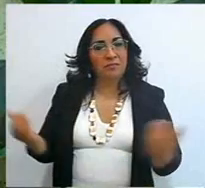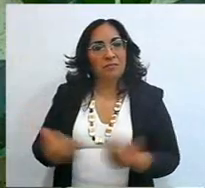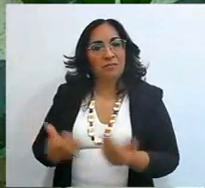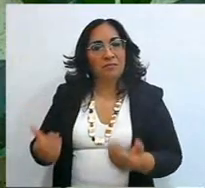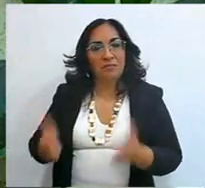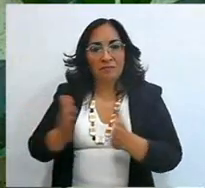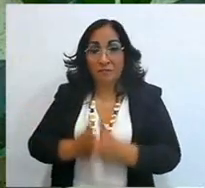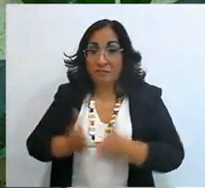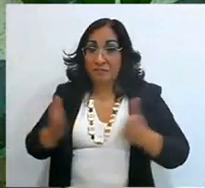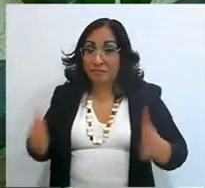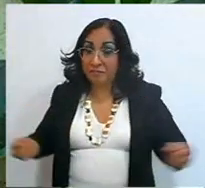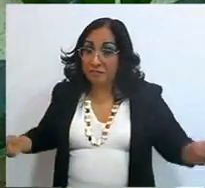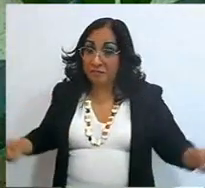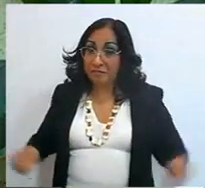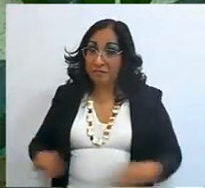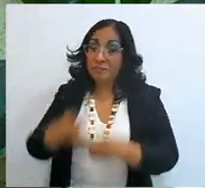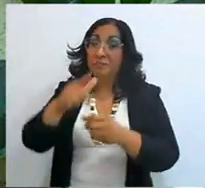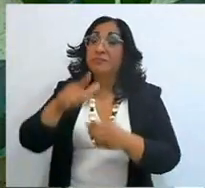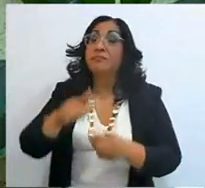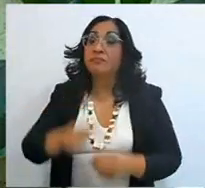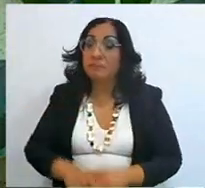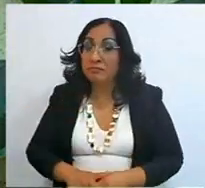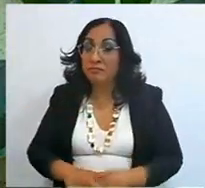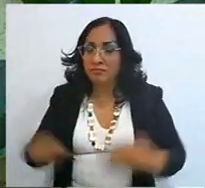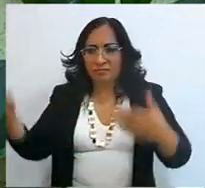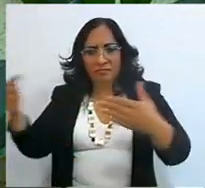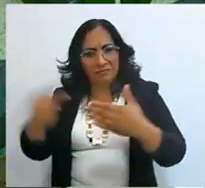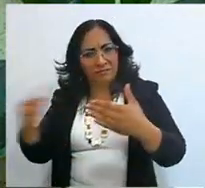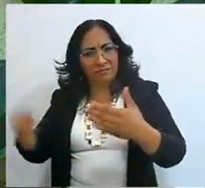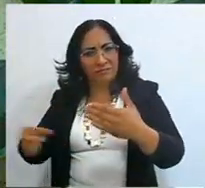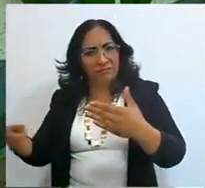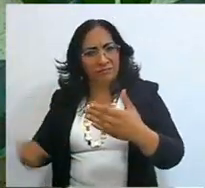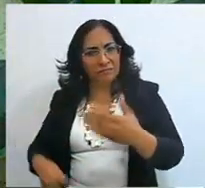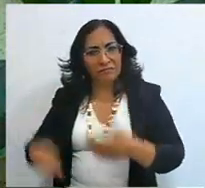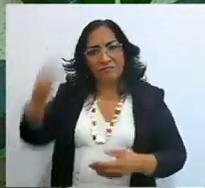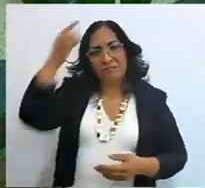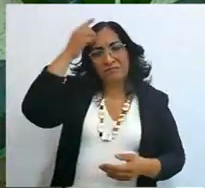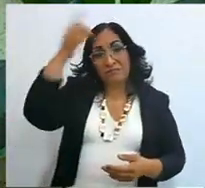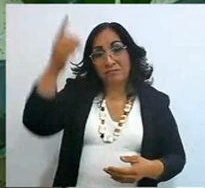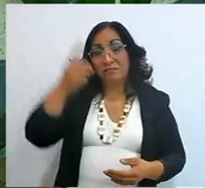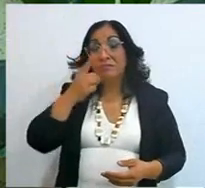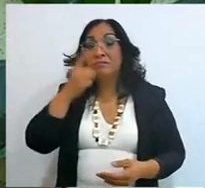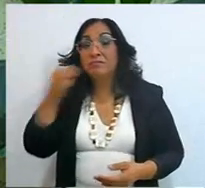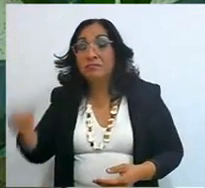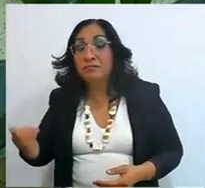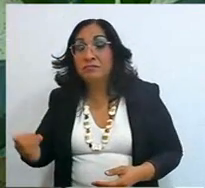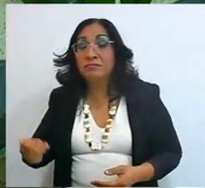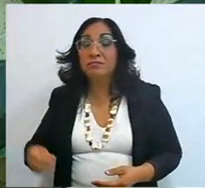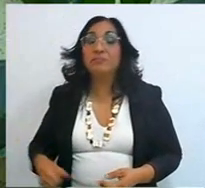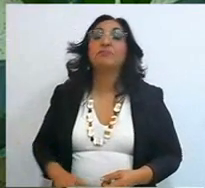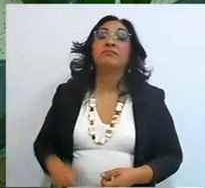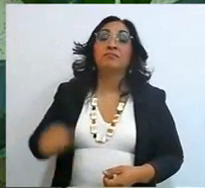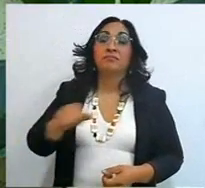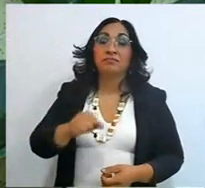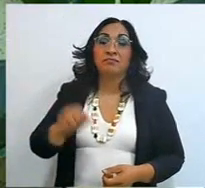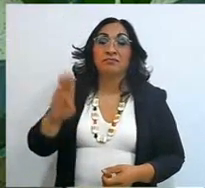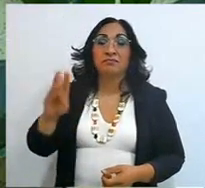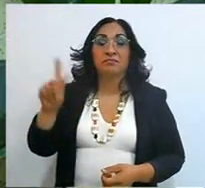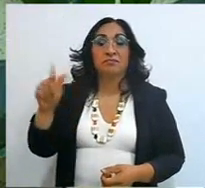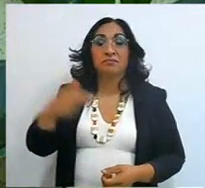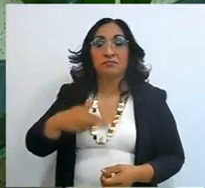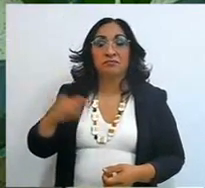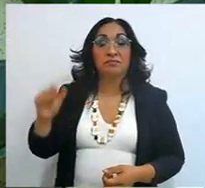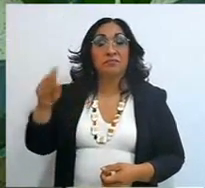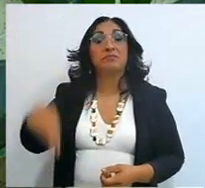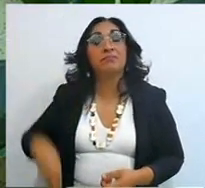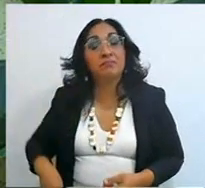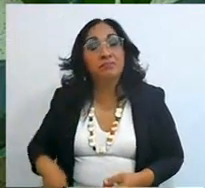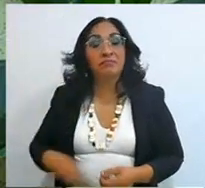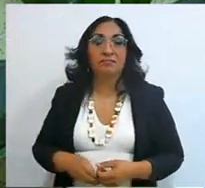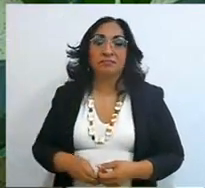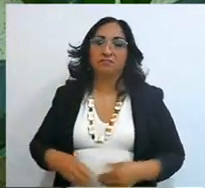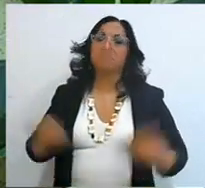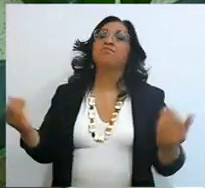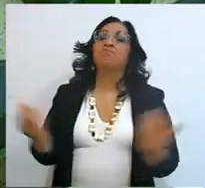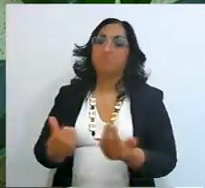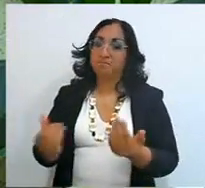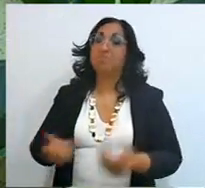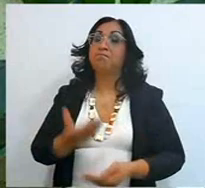it was a direct instruction from the Lord, and he knew it was from God and he did it, and look,